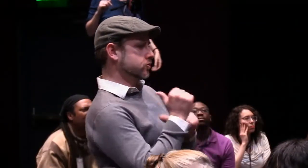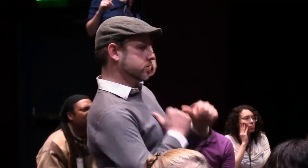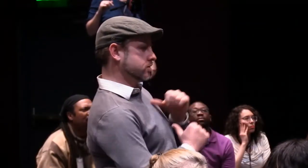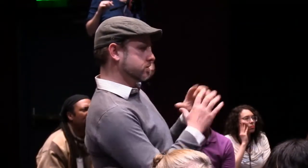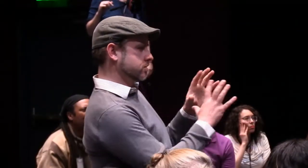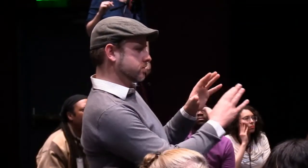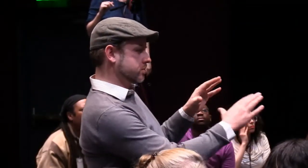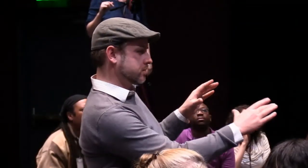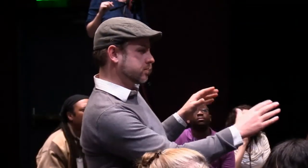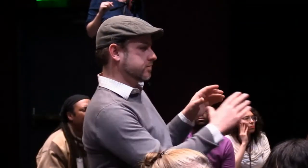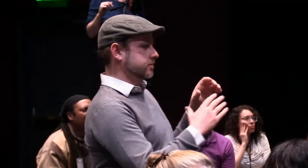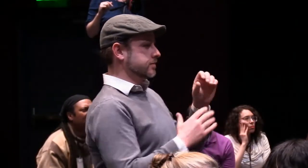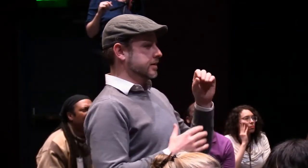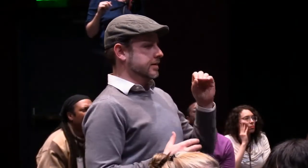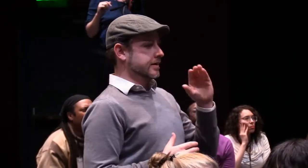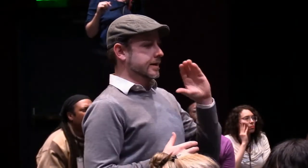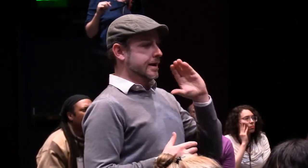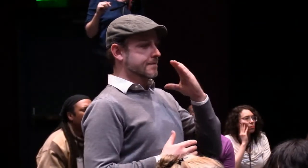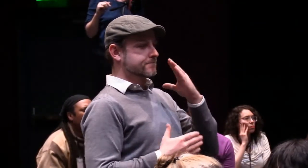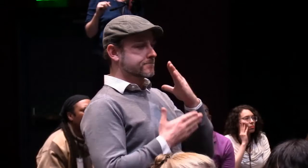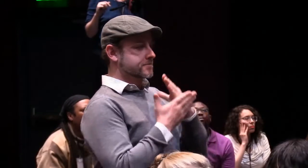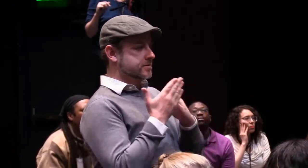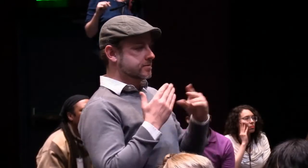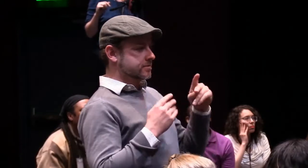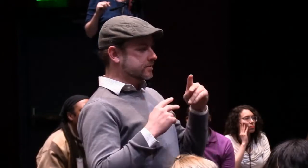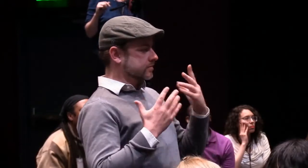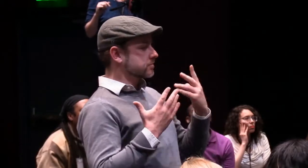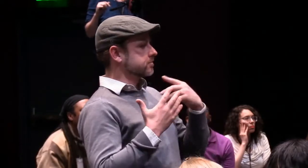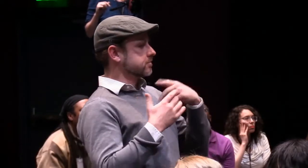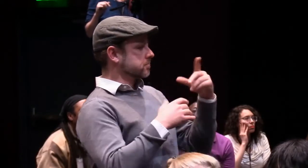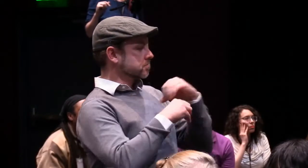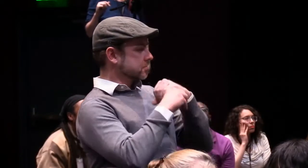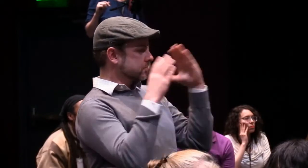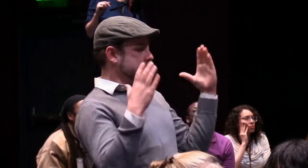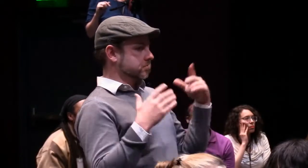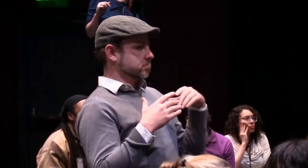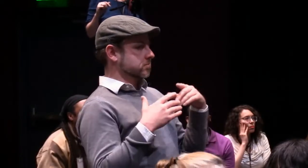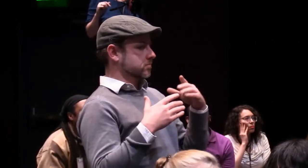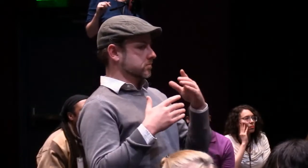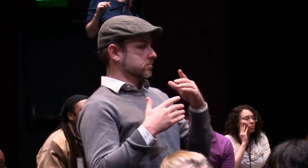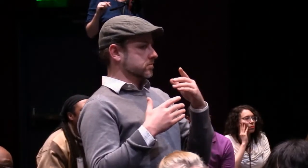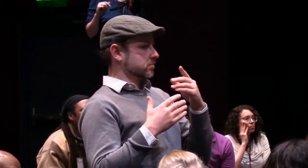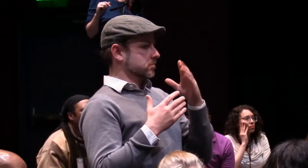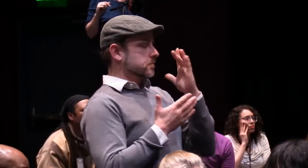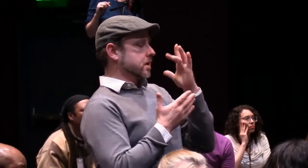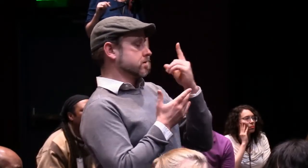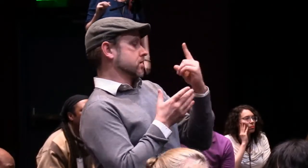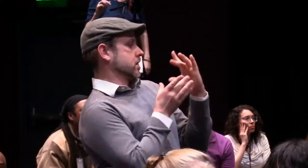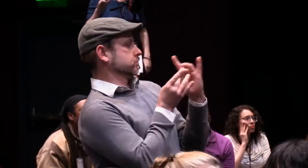A diversity of comments coming from different sectors of the theater. What I'm envisioning